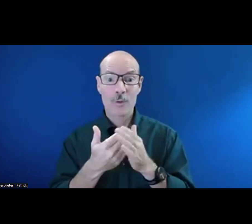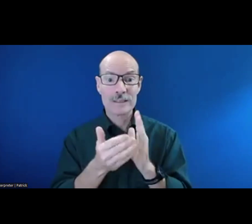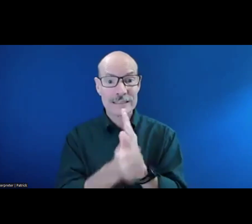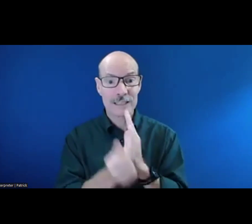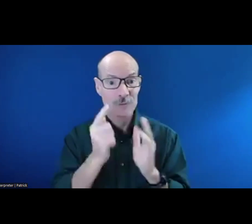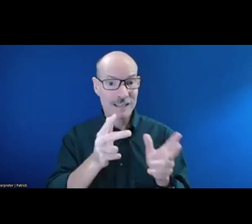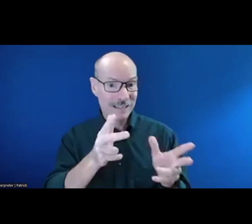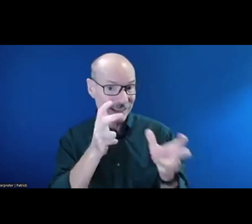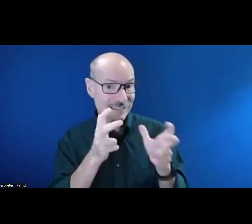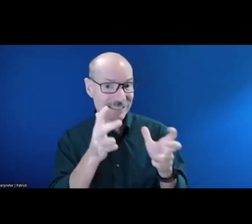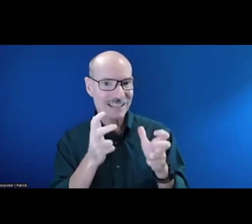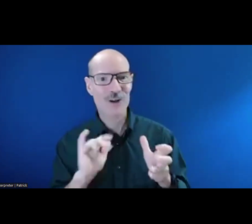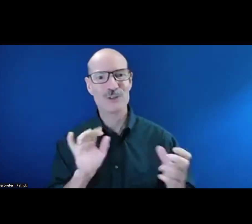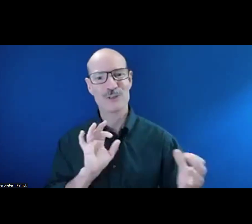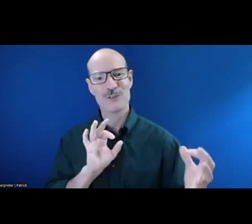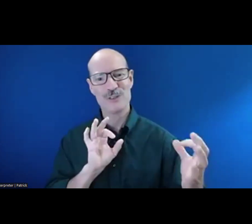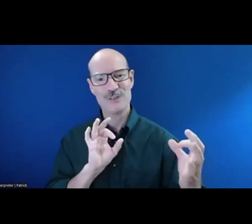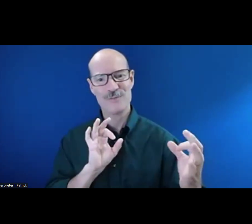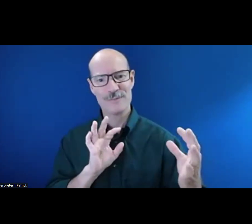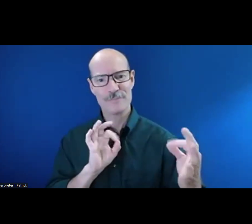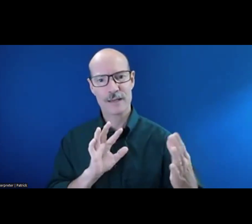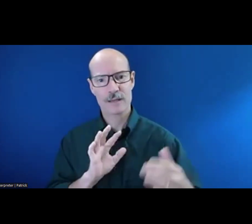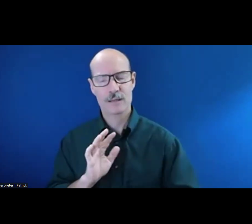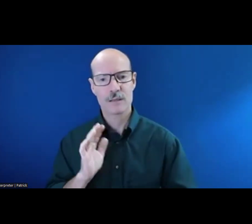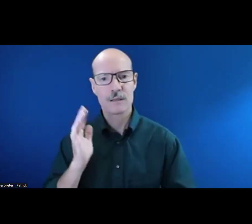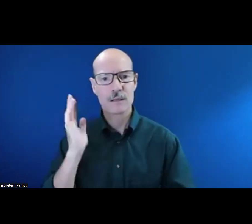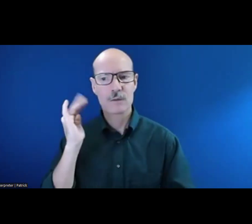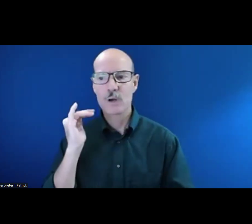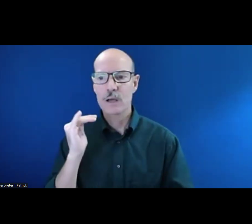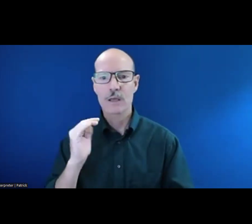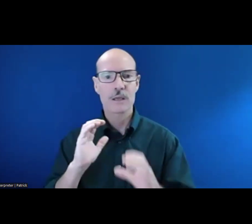Because miscommunication can often come from just not hearing each other.